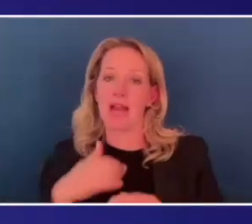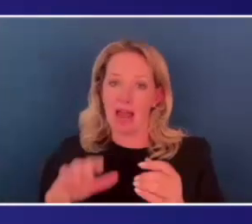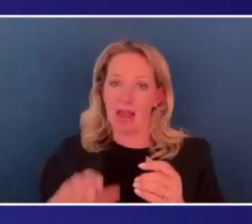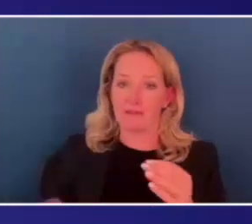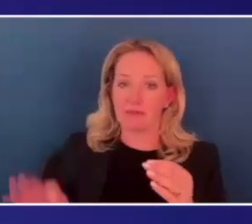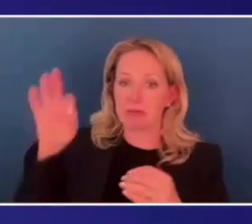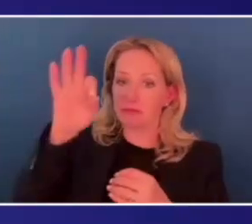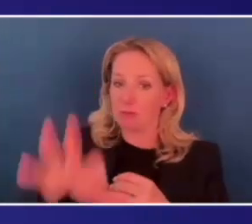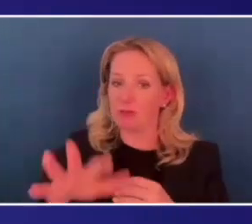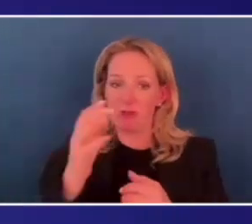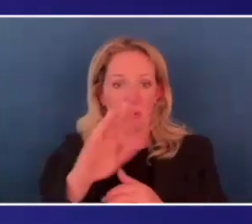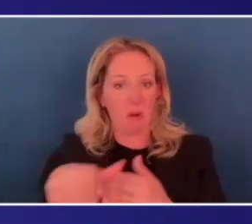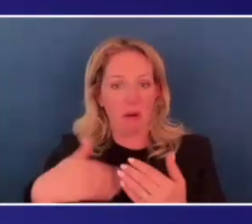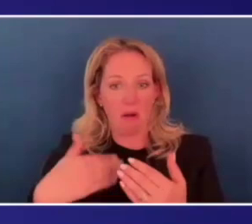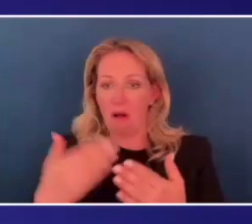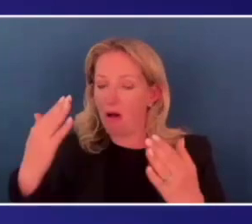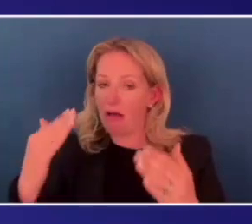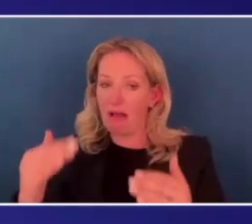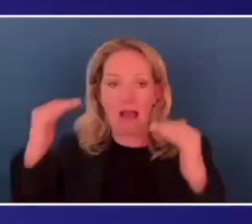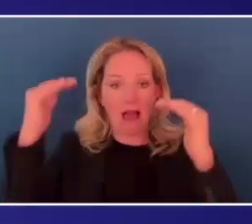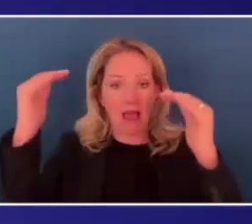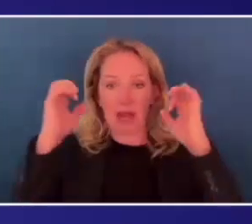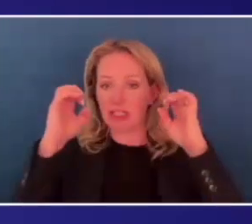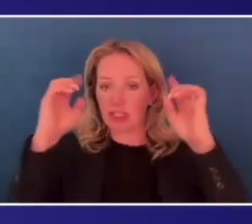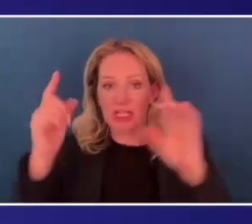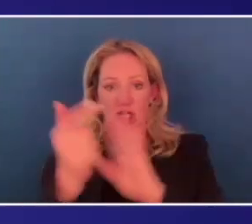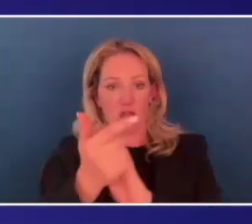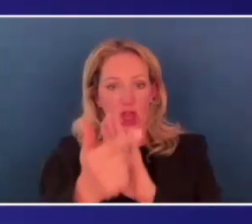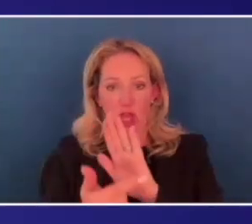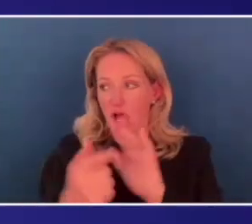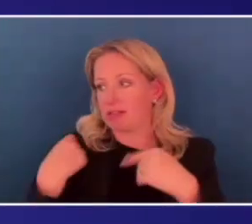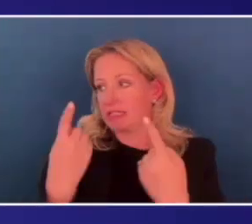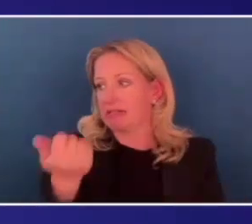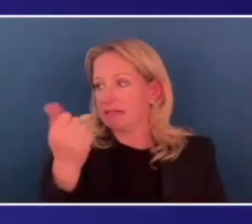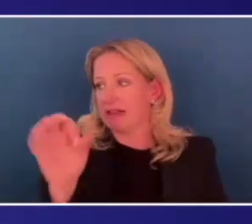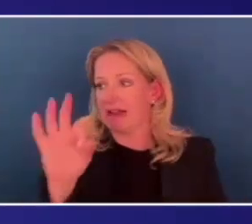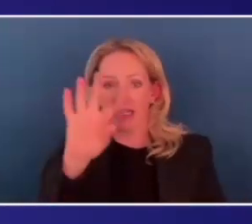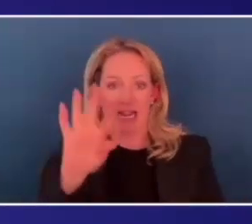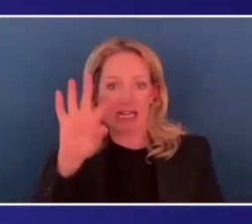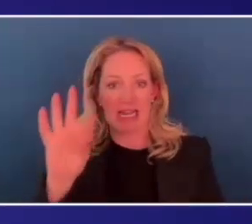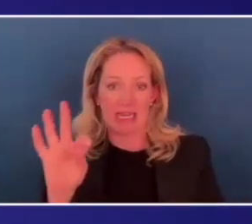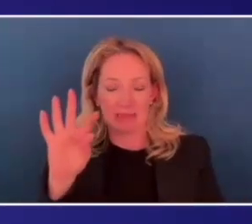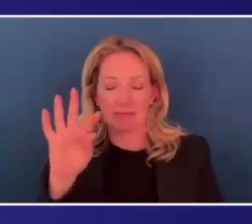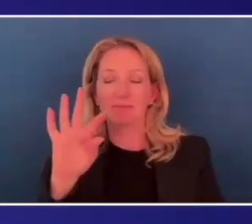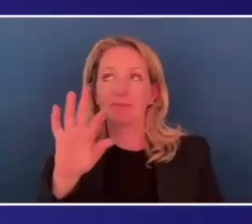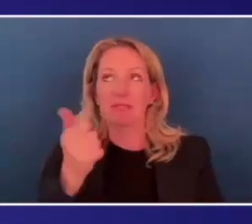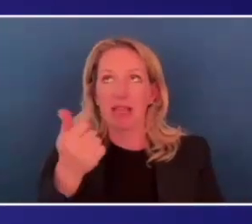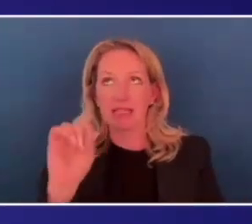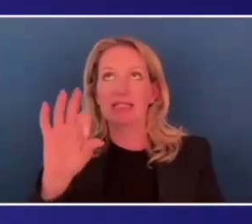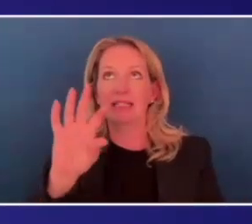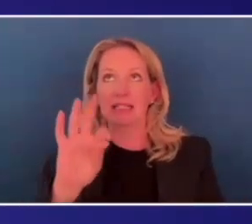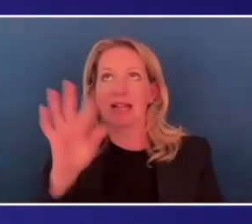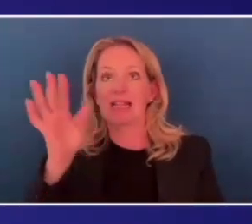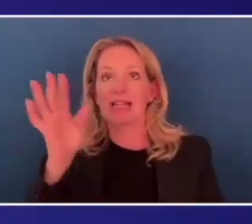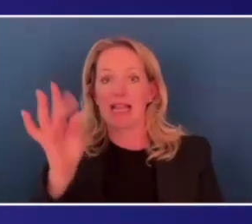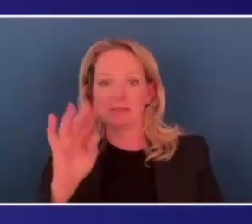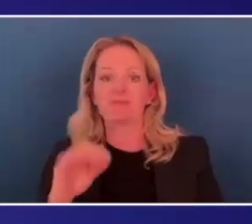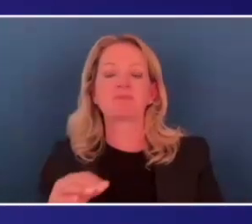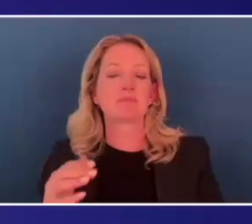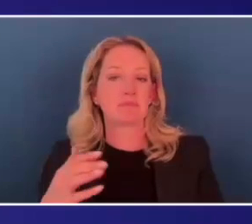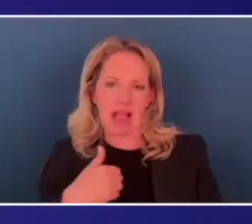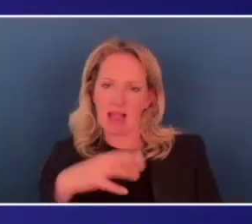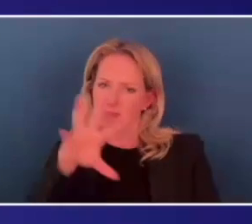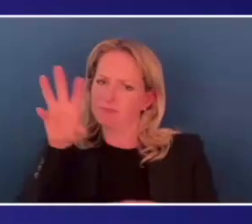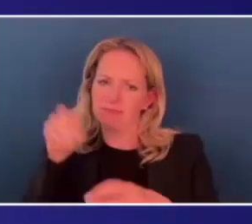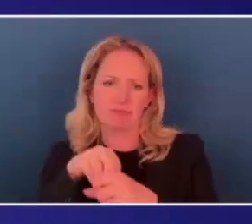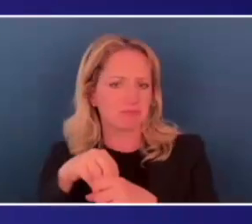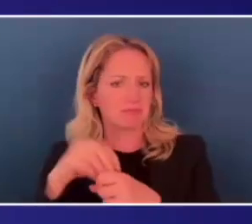So I have extensive knowledge of the business. My oldest company is 35 years old and we've been to the top management for 35 years.